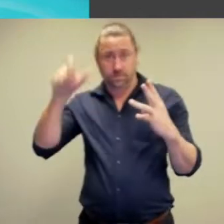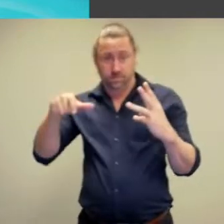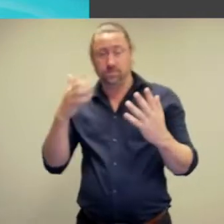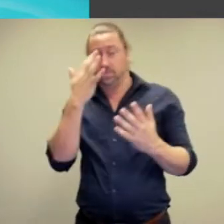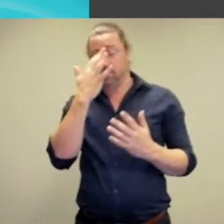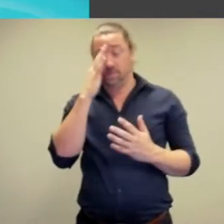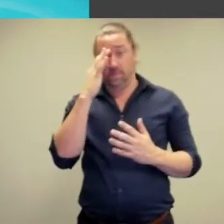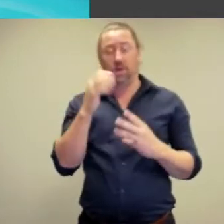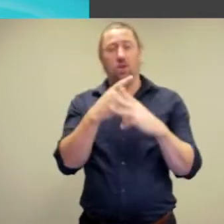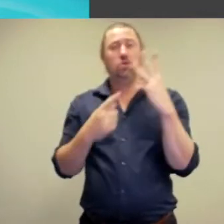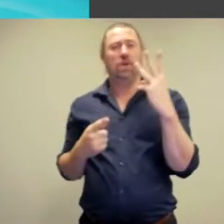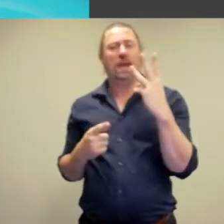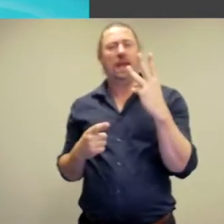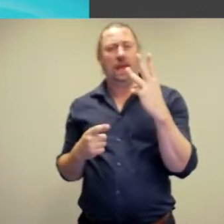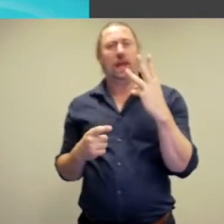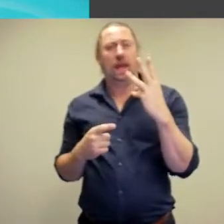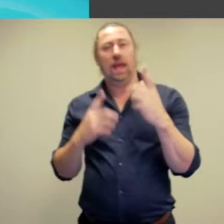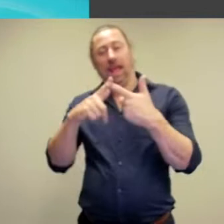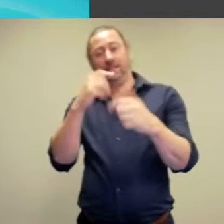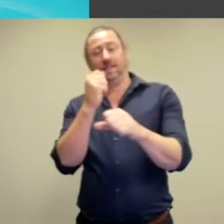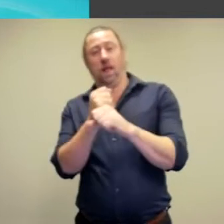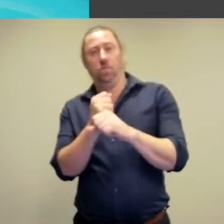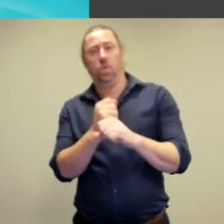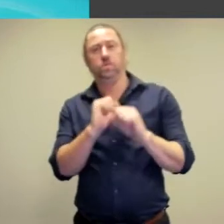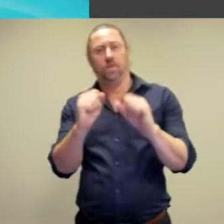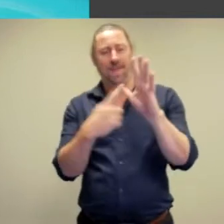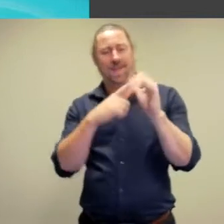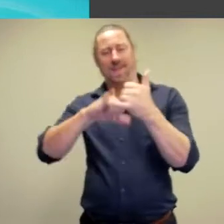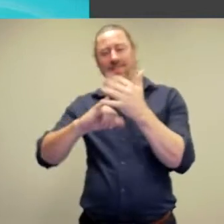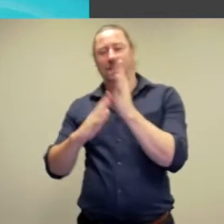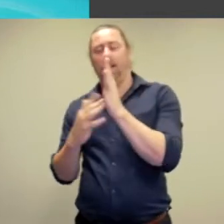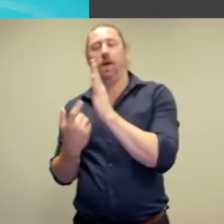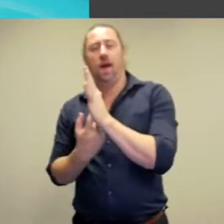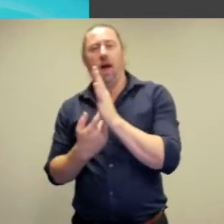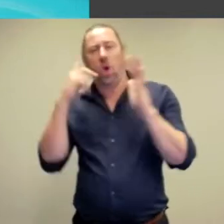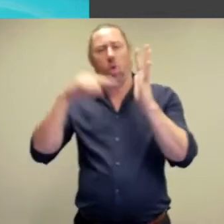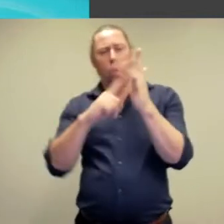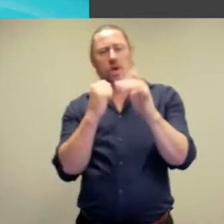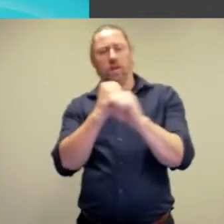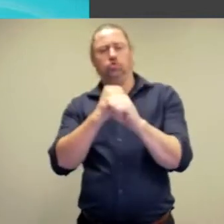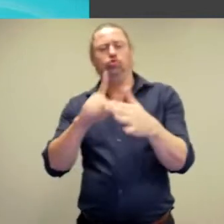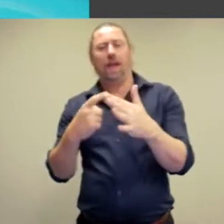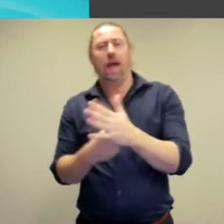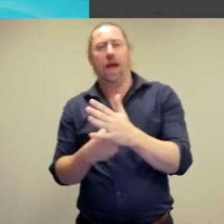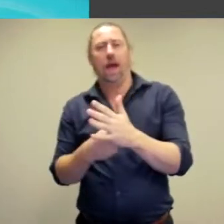three primary examples of